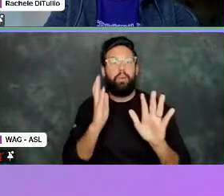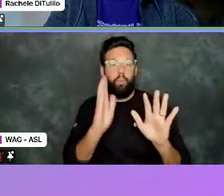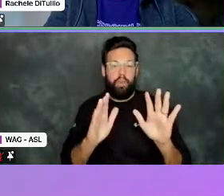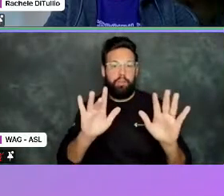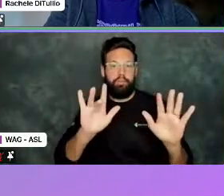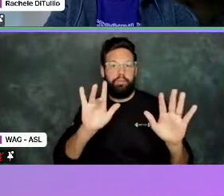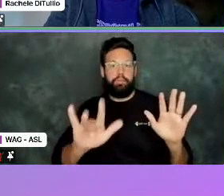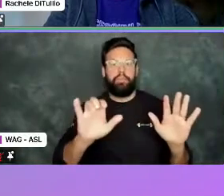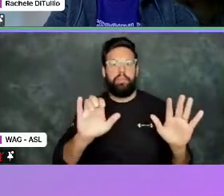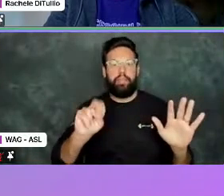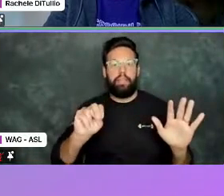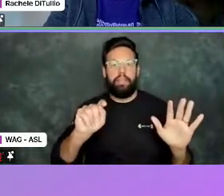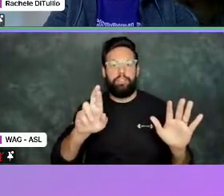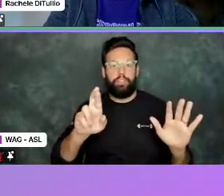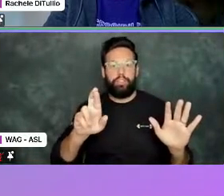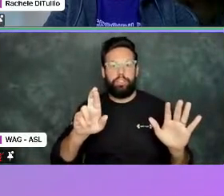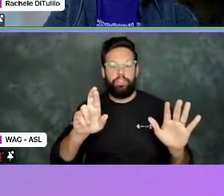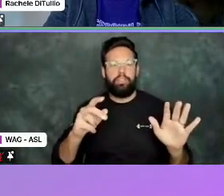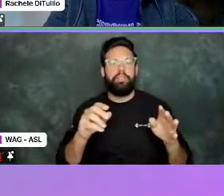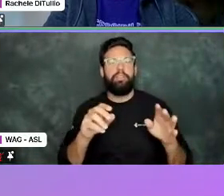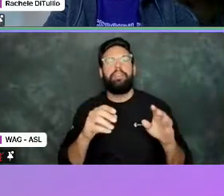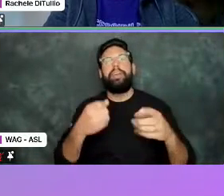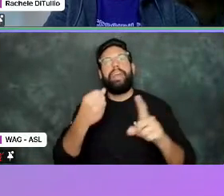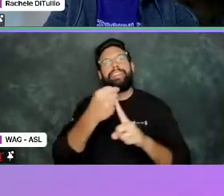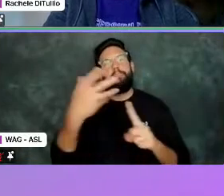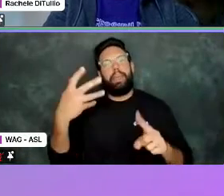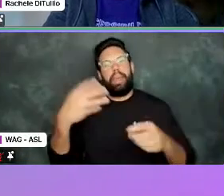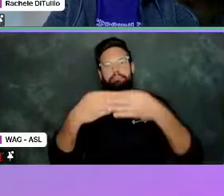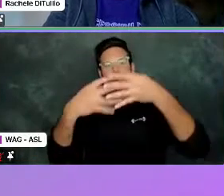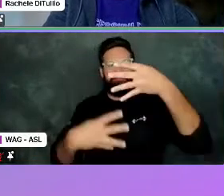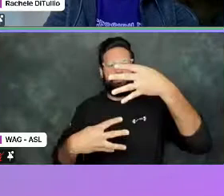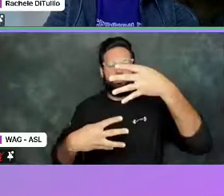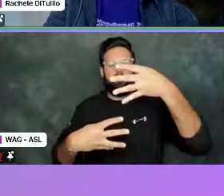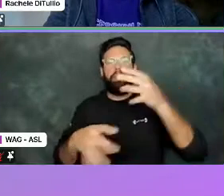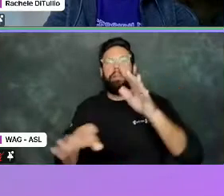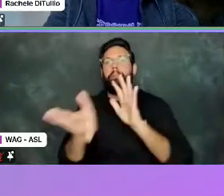select option invalid. So now if we want to select an